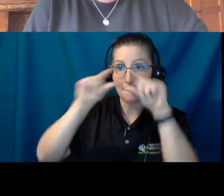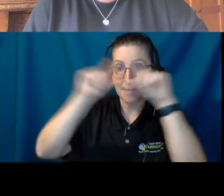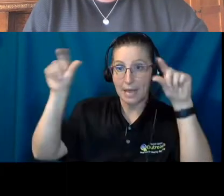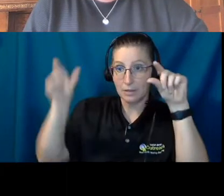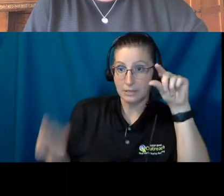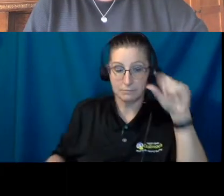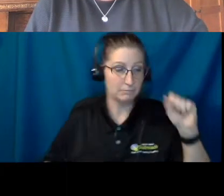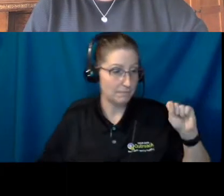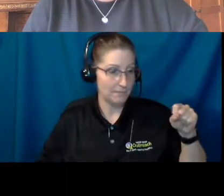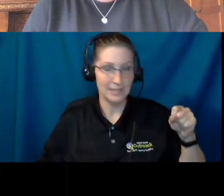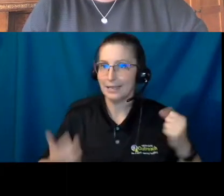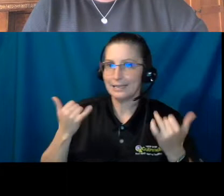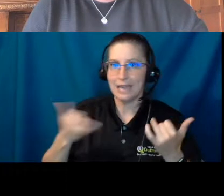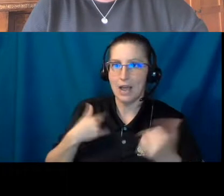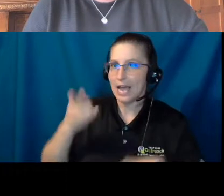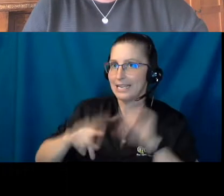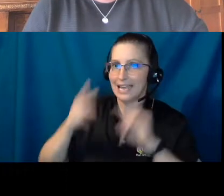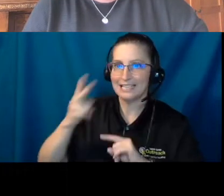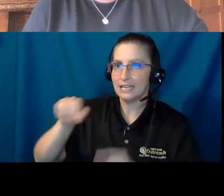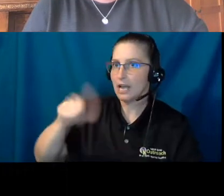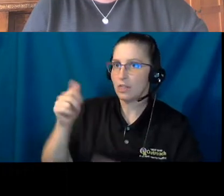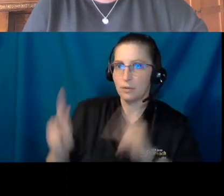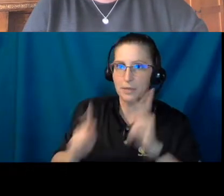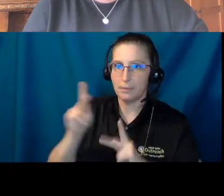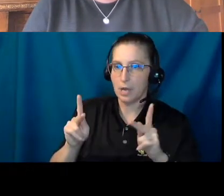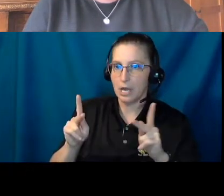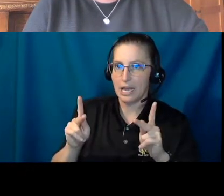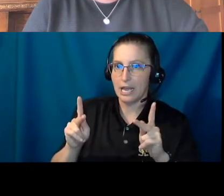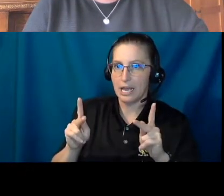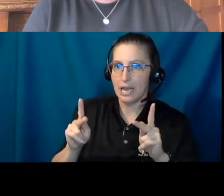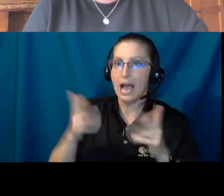Julie Maier: And now I can't see the other people so I actually do want to see the other